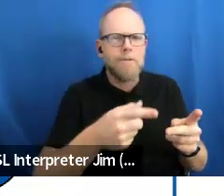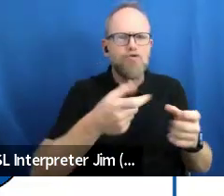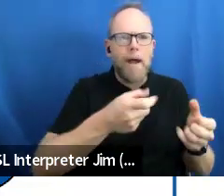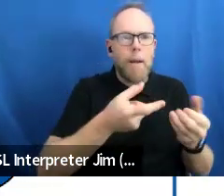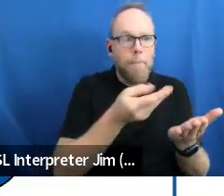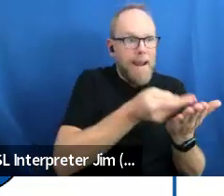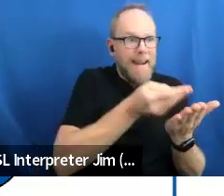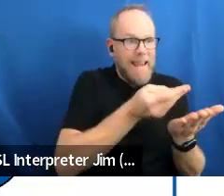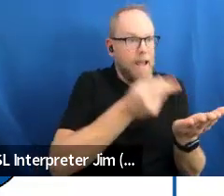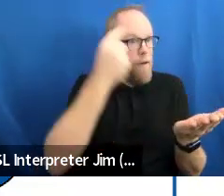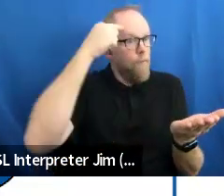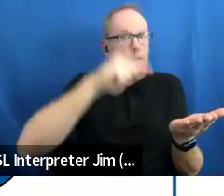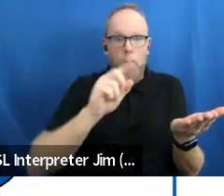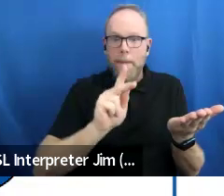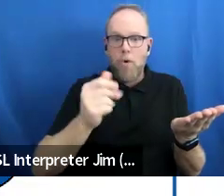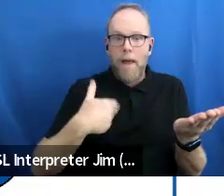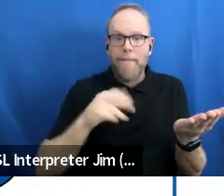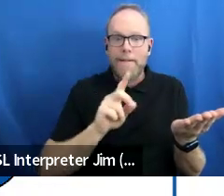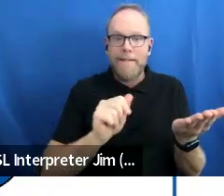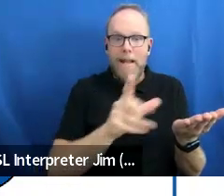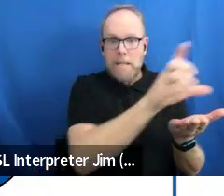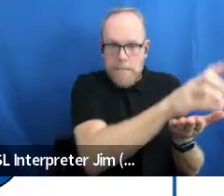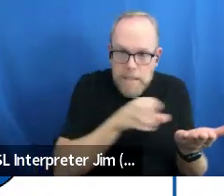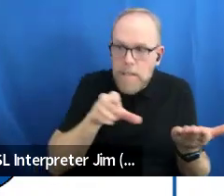with disabilities to institutions. To nursing homes.